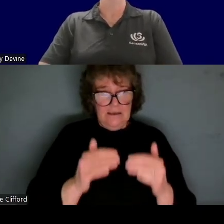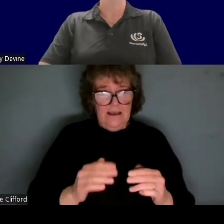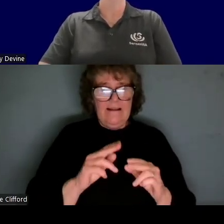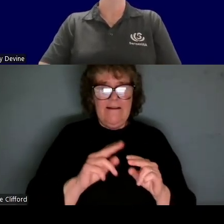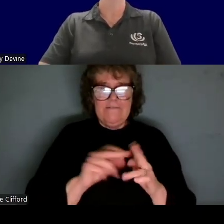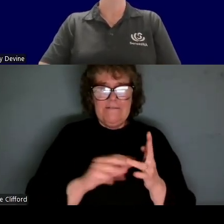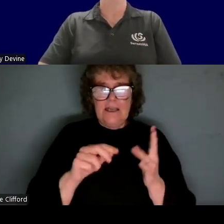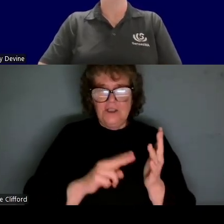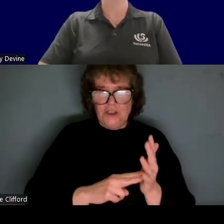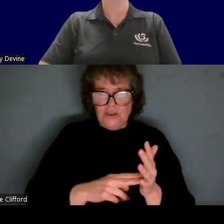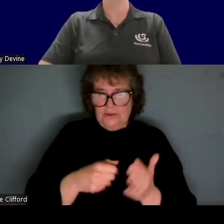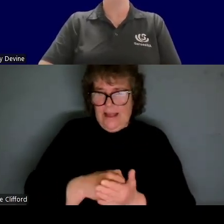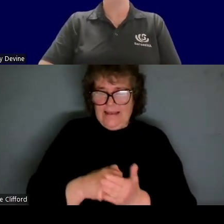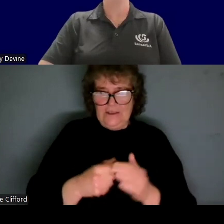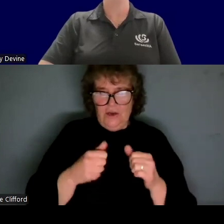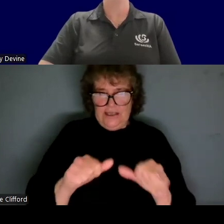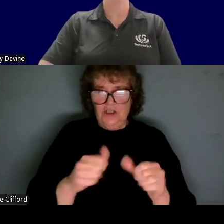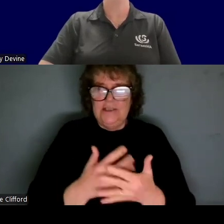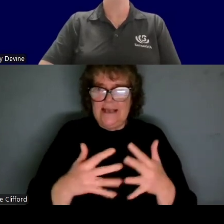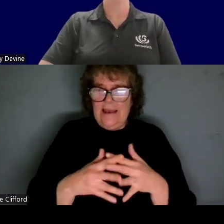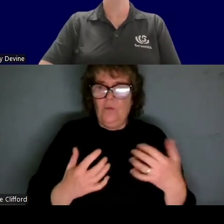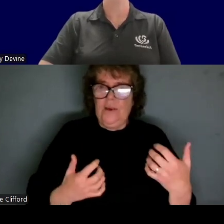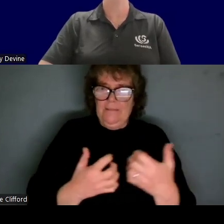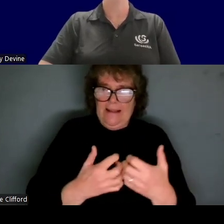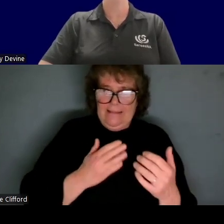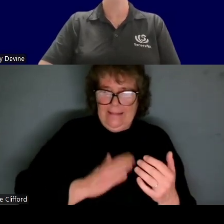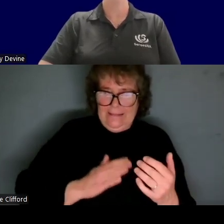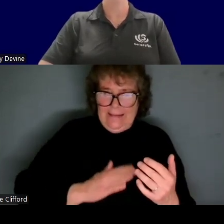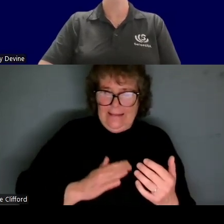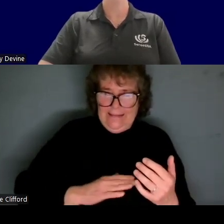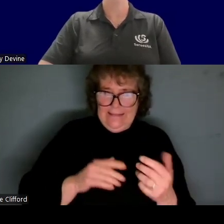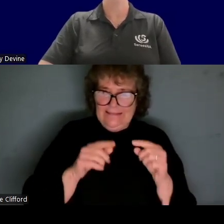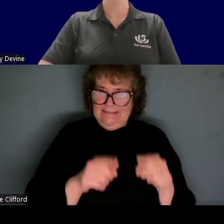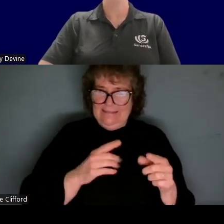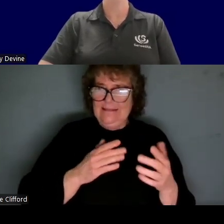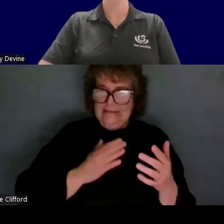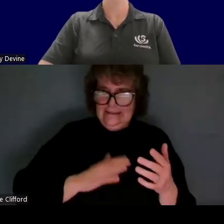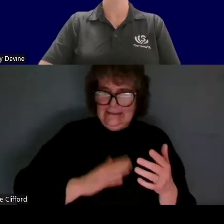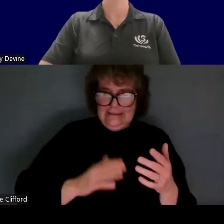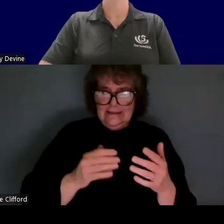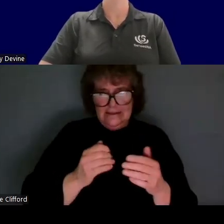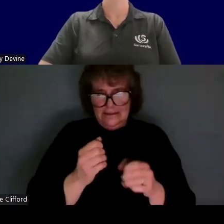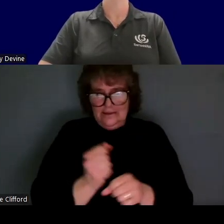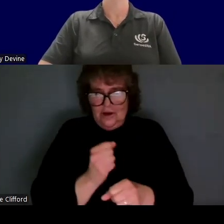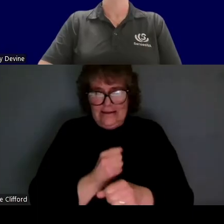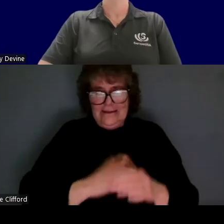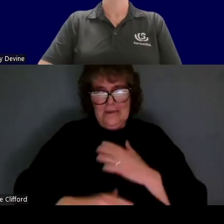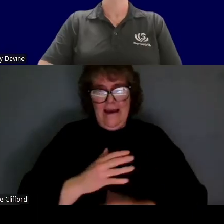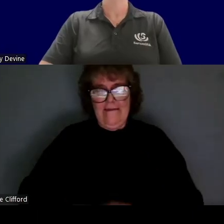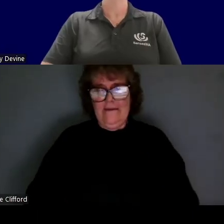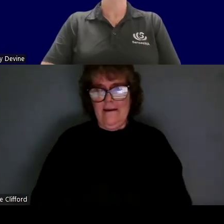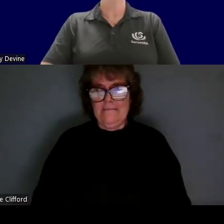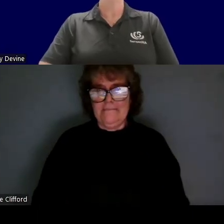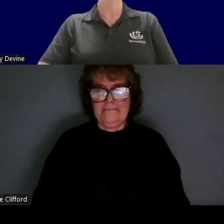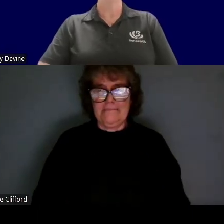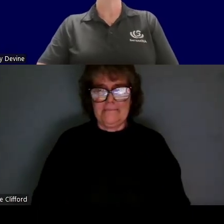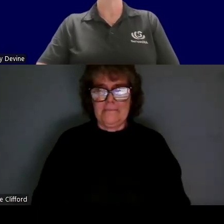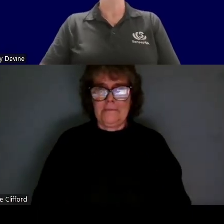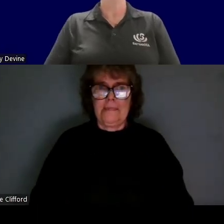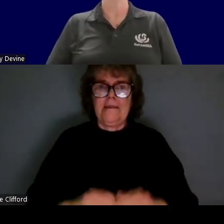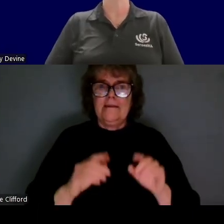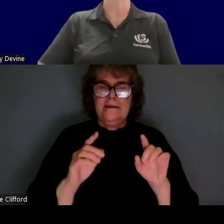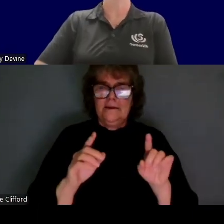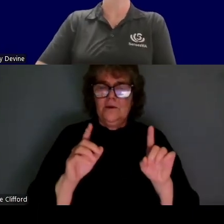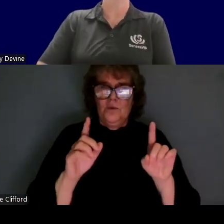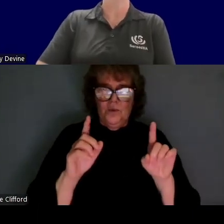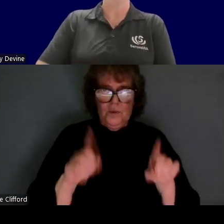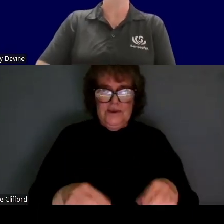we meet the need behind the behaviour. Let's start by exploring what PBS actually